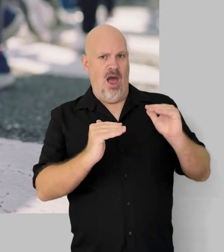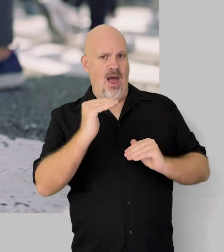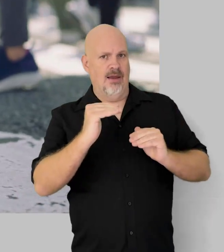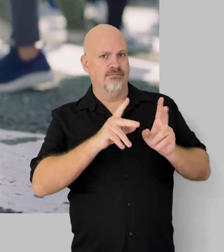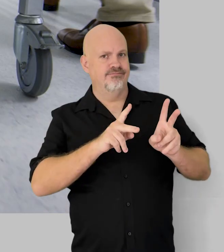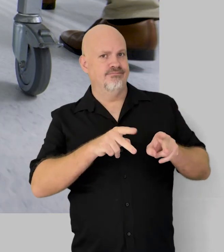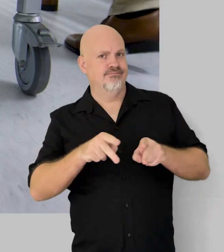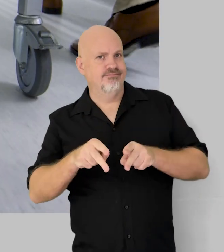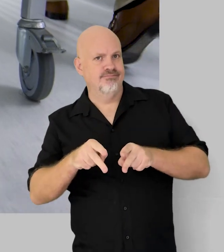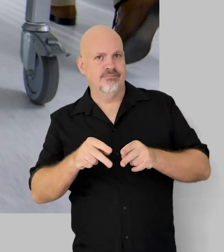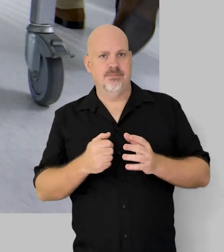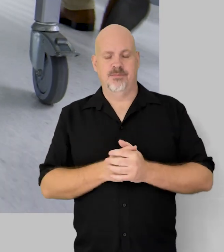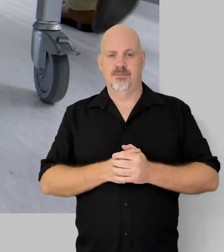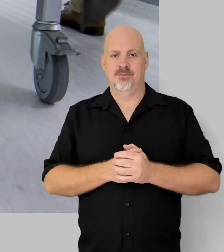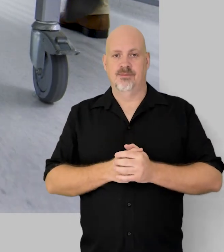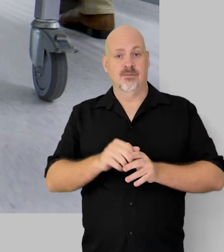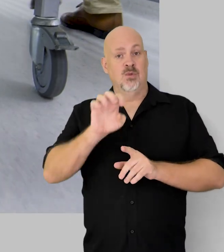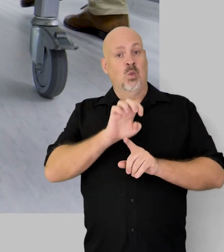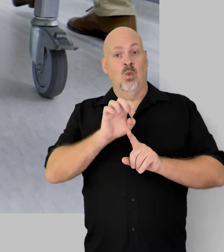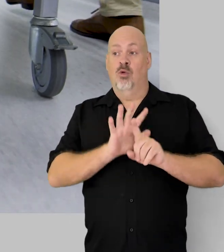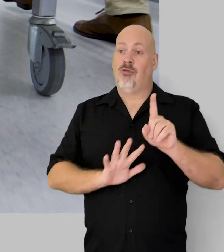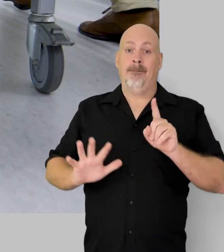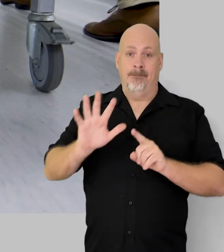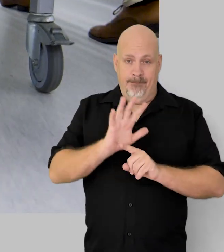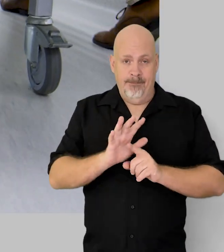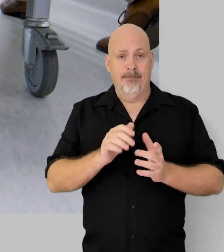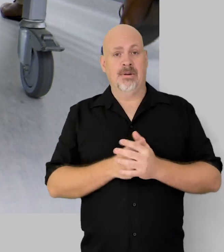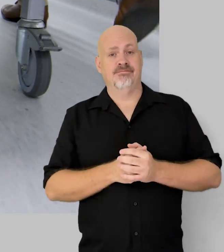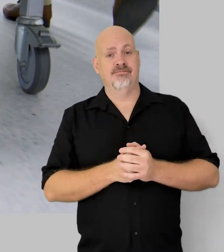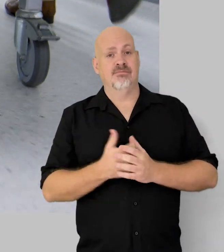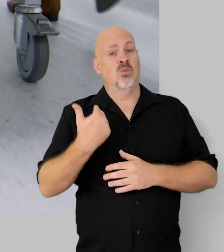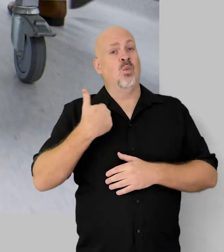but higher mortality in those with ischaemic heart disease.